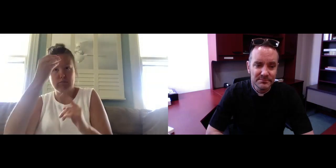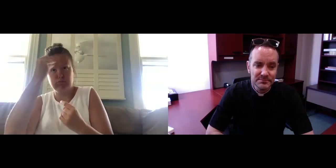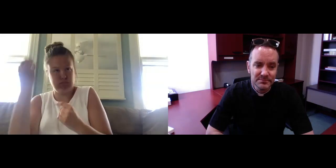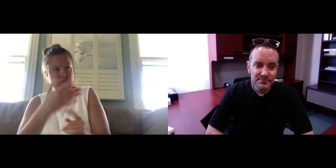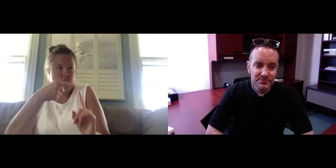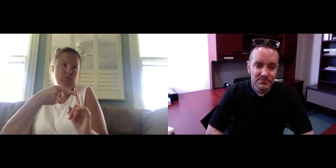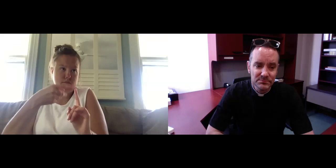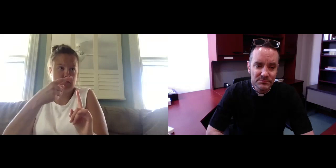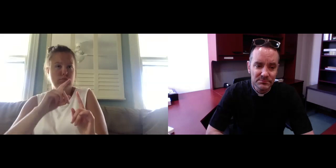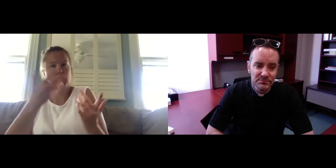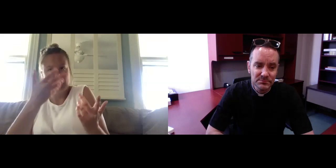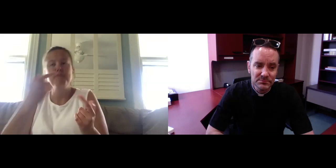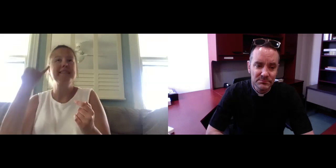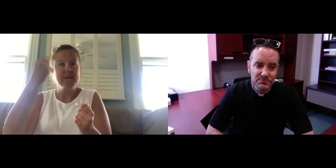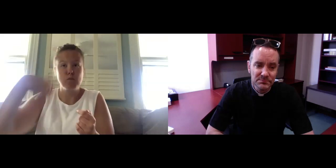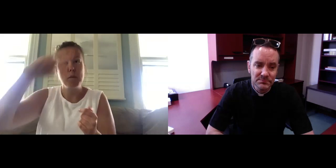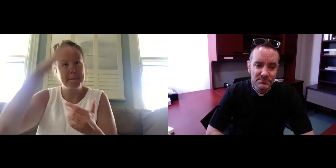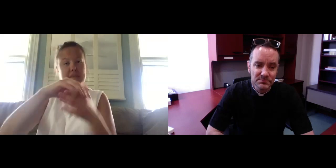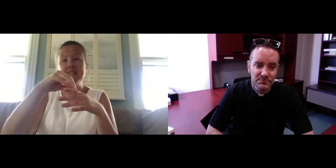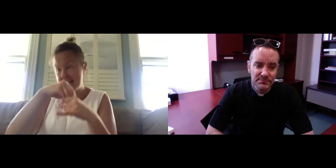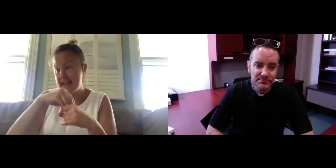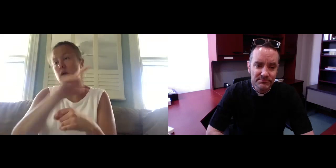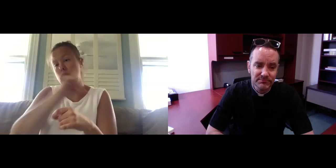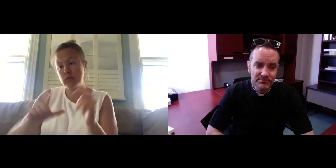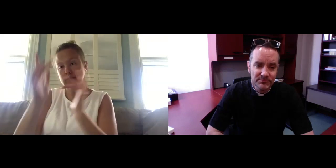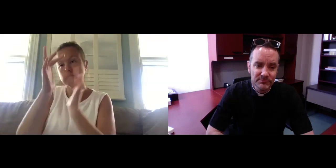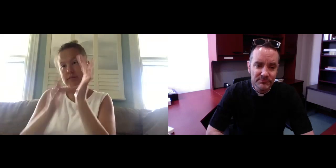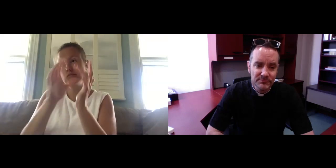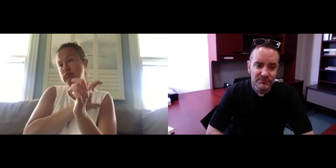open, he drew his sword and was about to kill himself, thinking that the prisoners